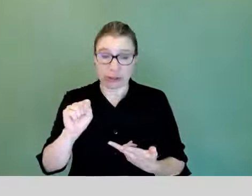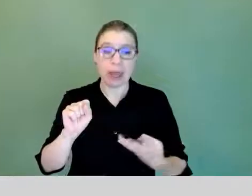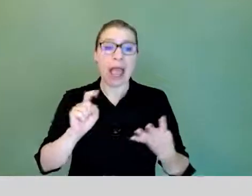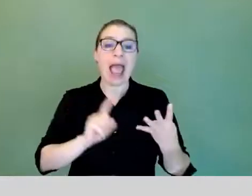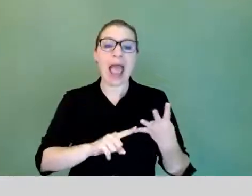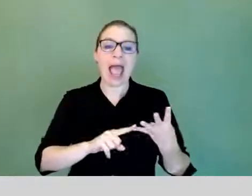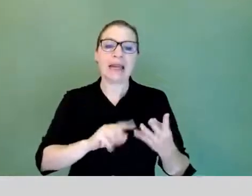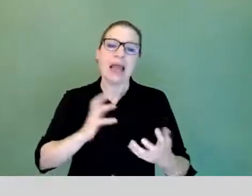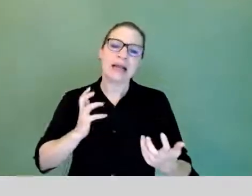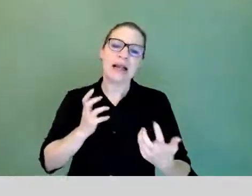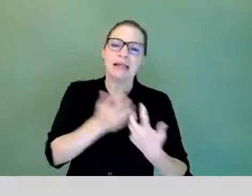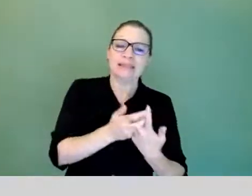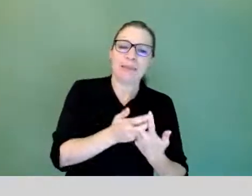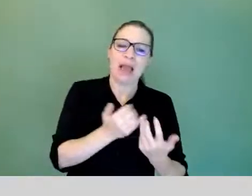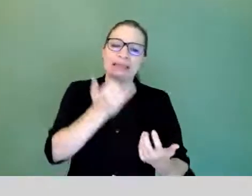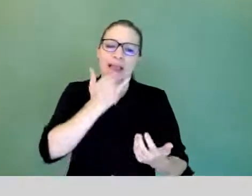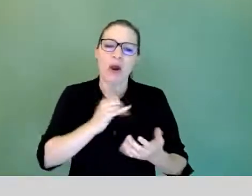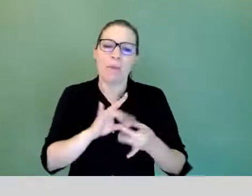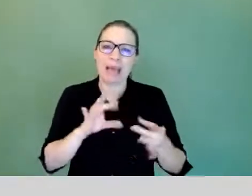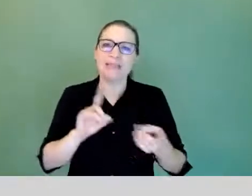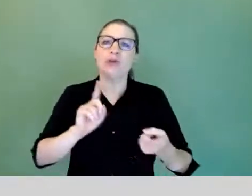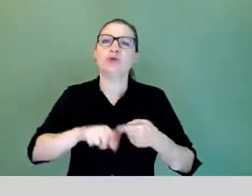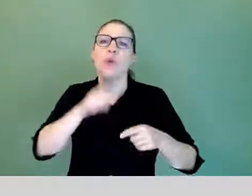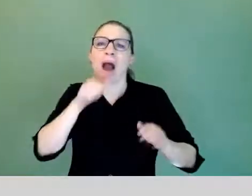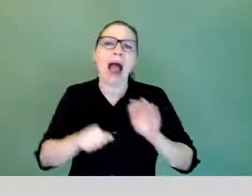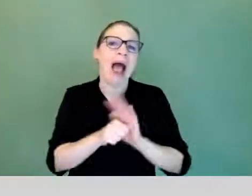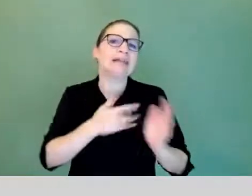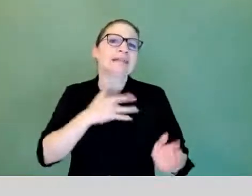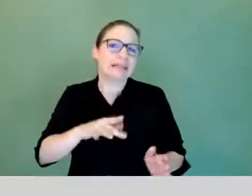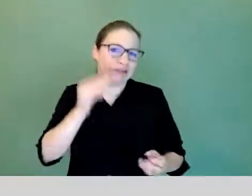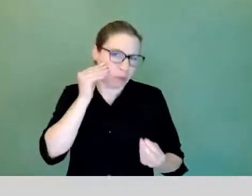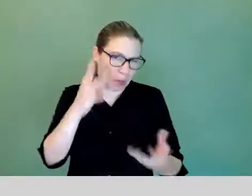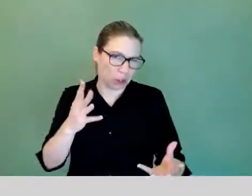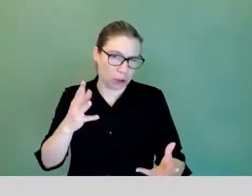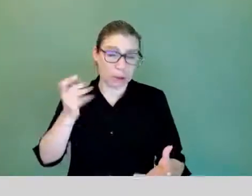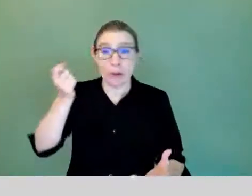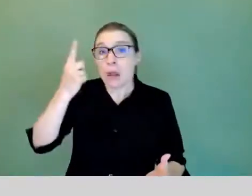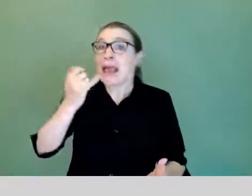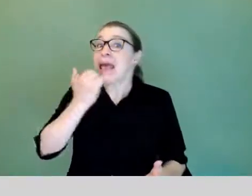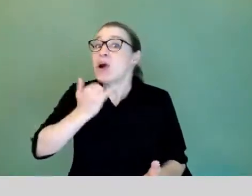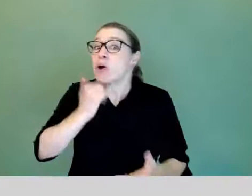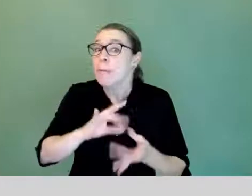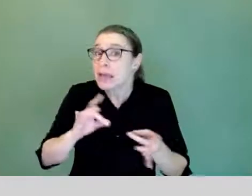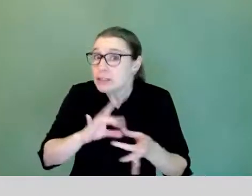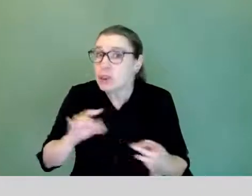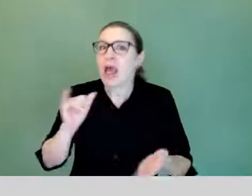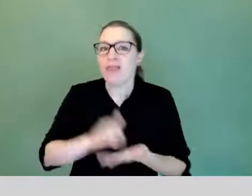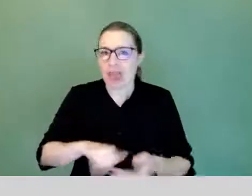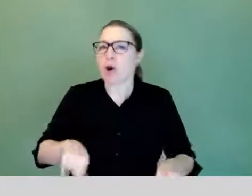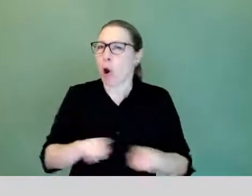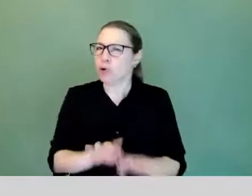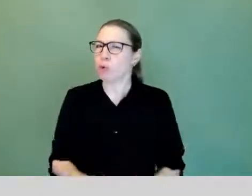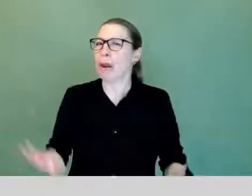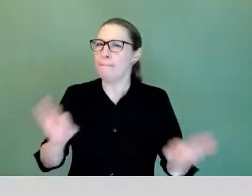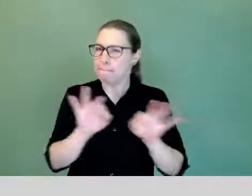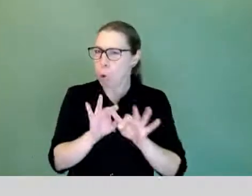Then customize error messages to hide the sensitive information, because error messages also reveal important system information